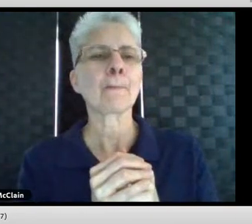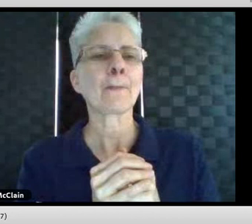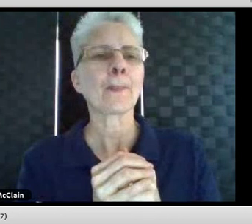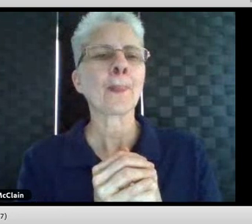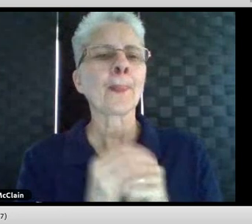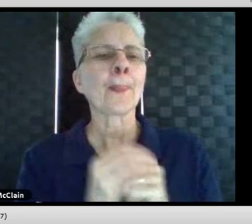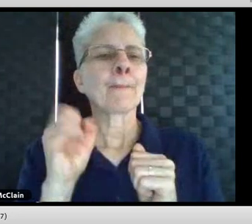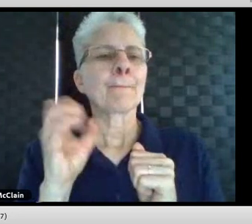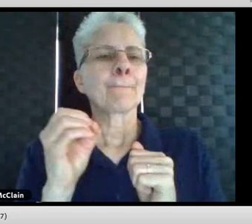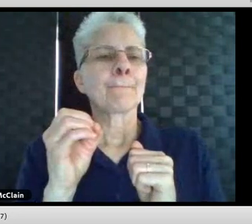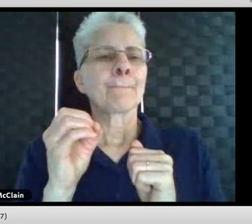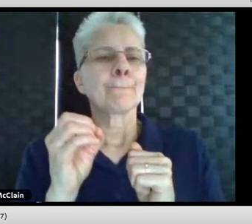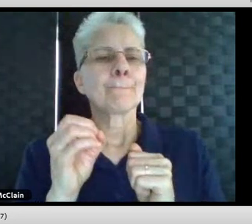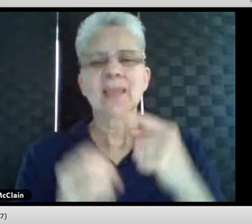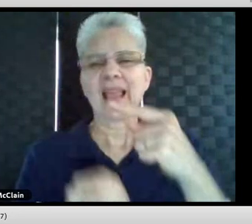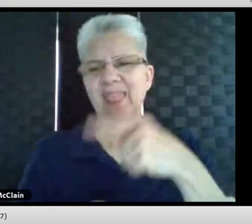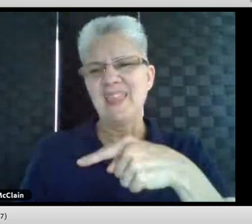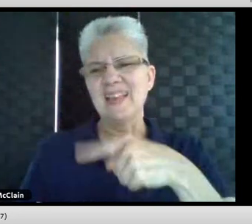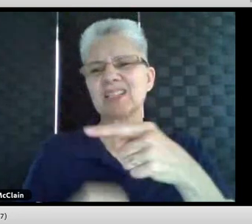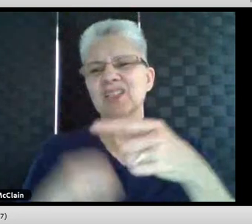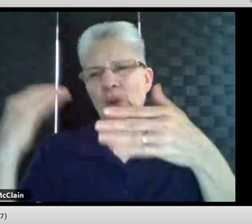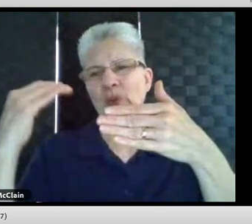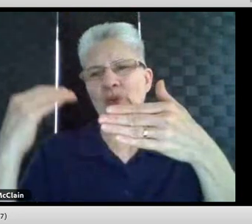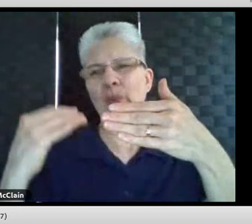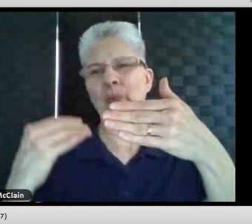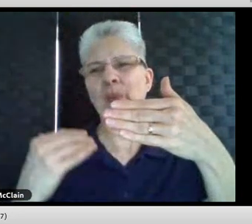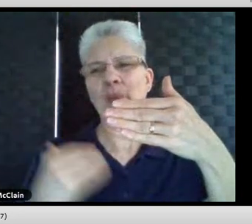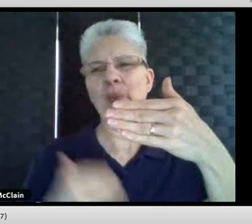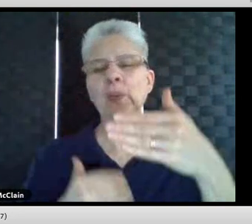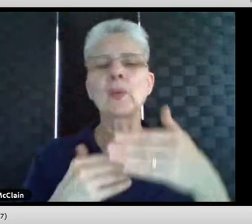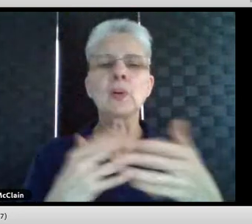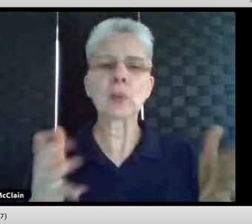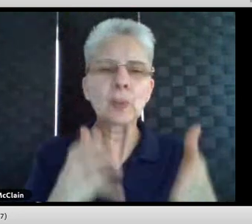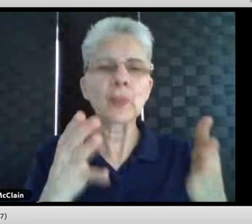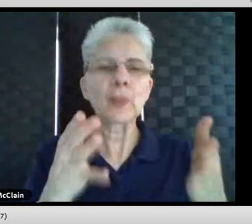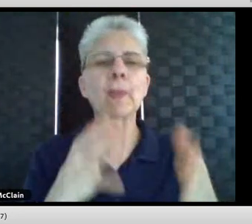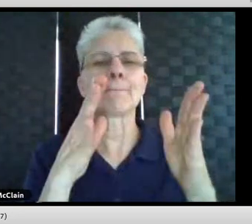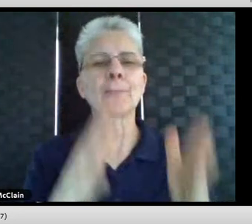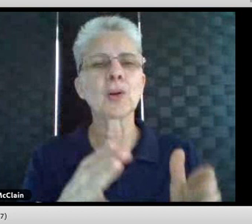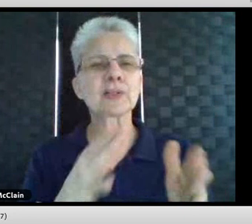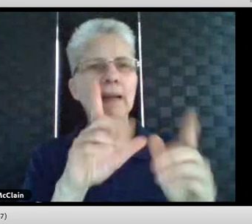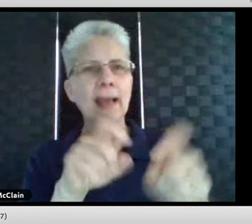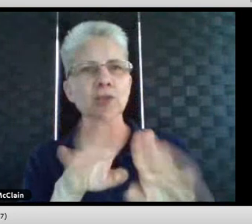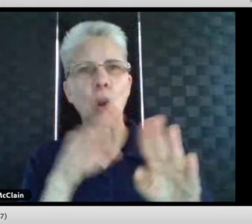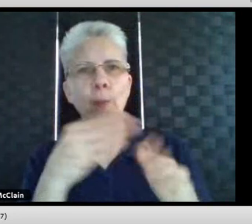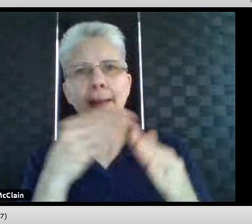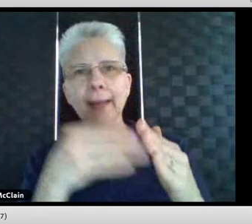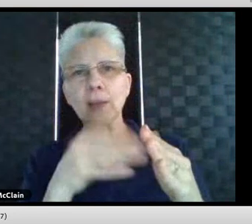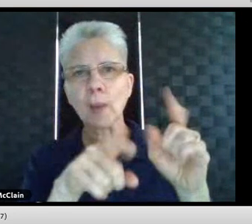So this just kind of goes through it. It reassures the patron, asks open-ended questions,